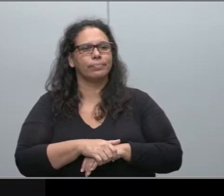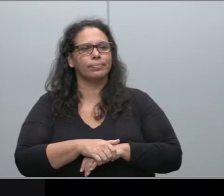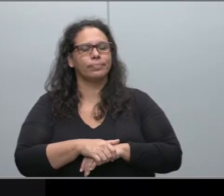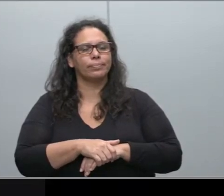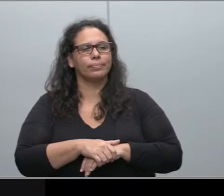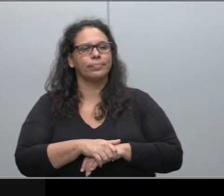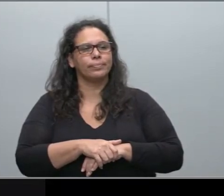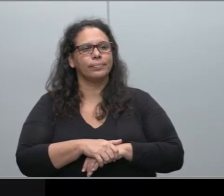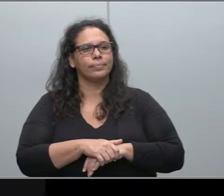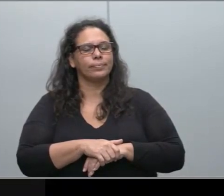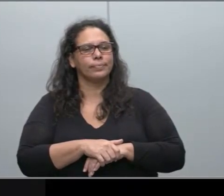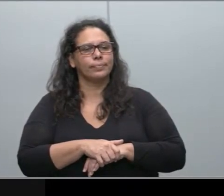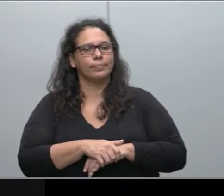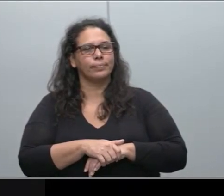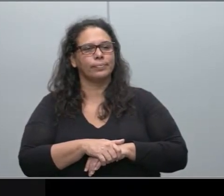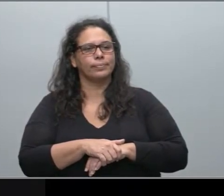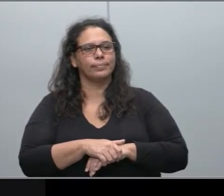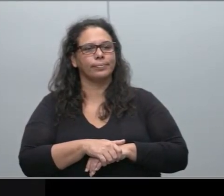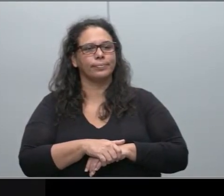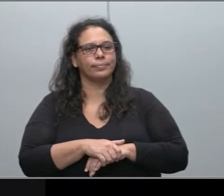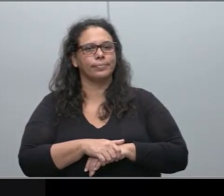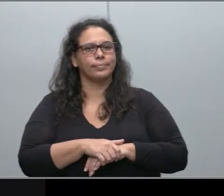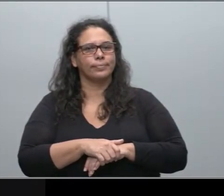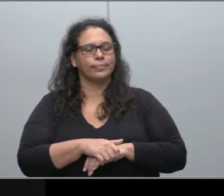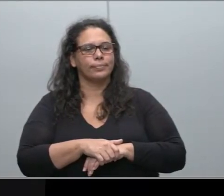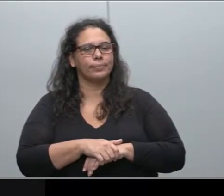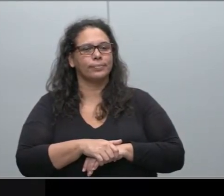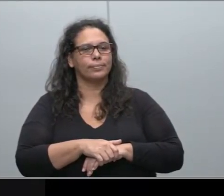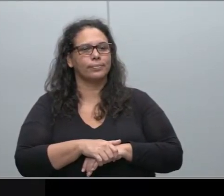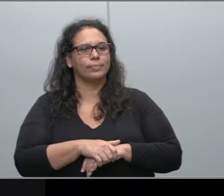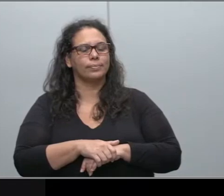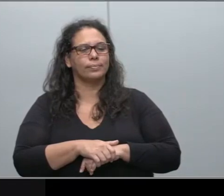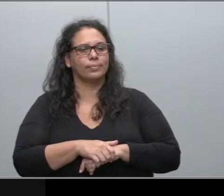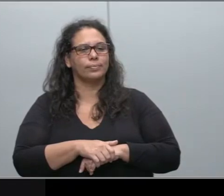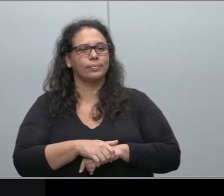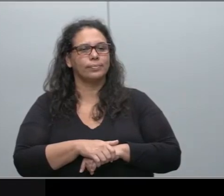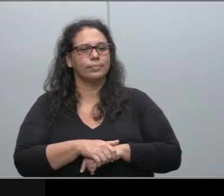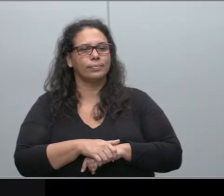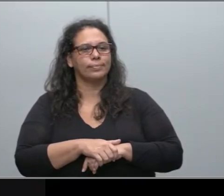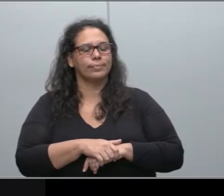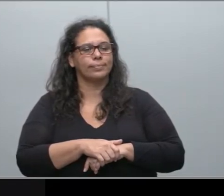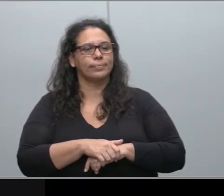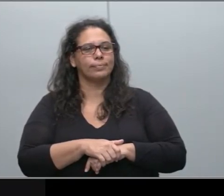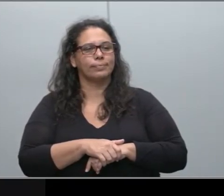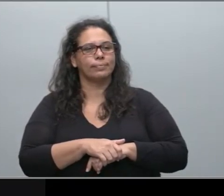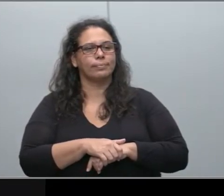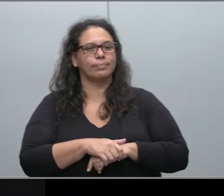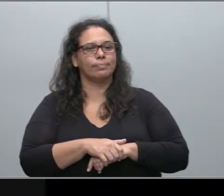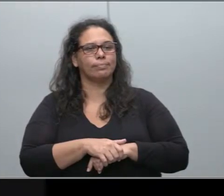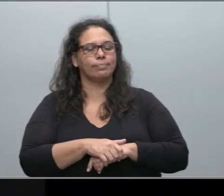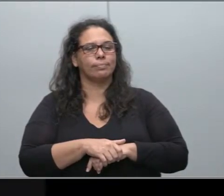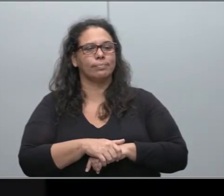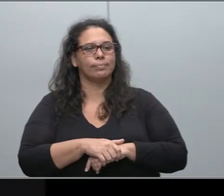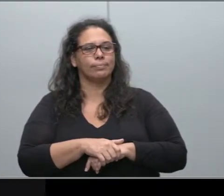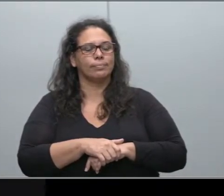that aren't just with teachers. And I may be going out on a limb by sharing that. That's my own commentary.